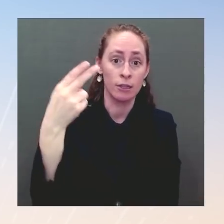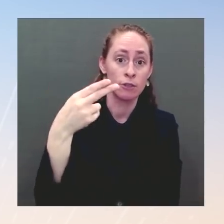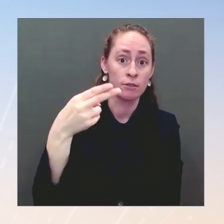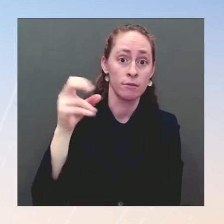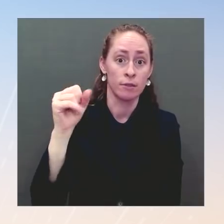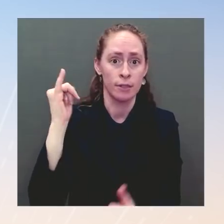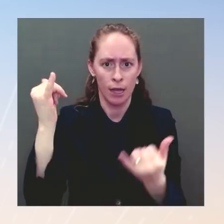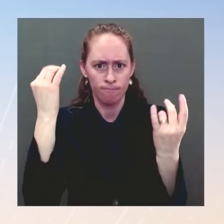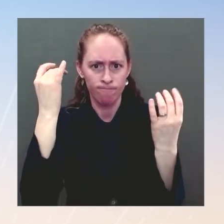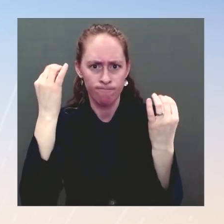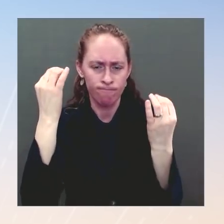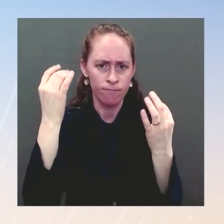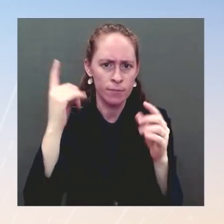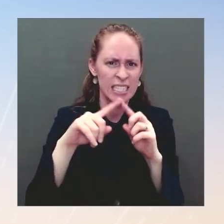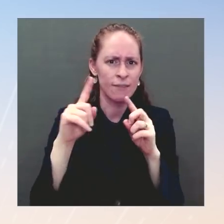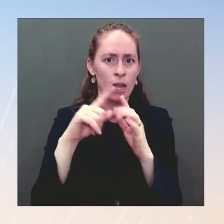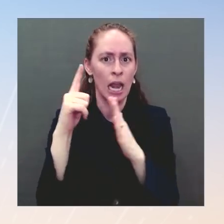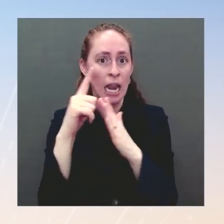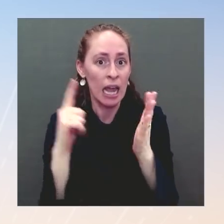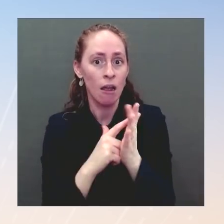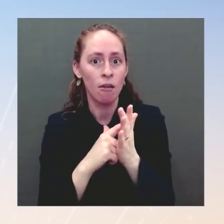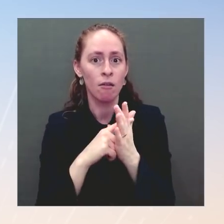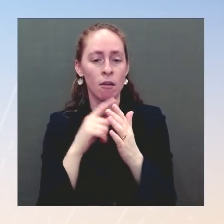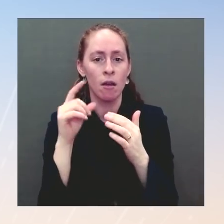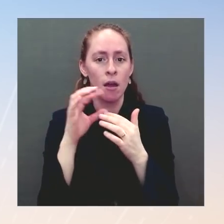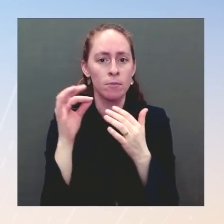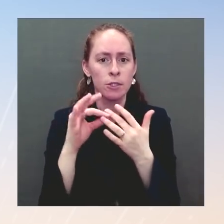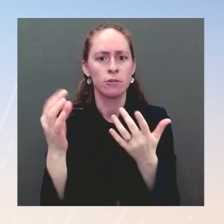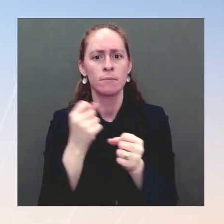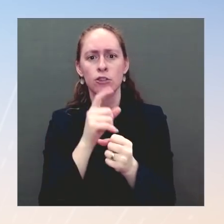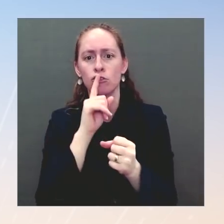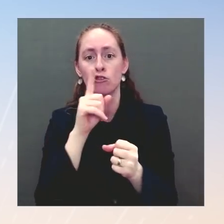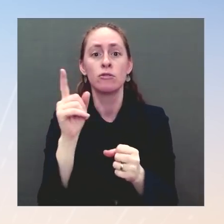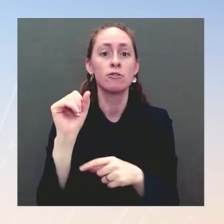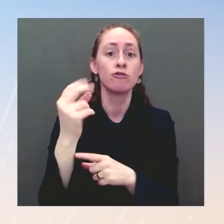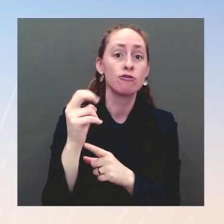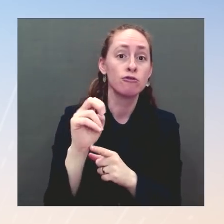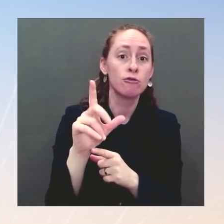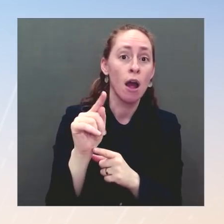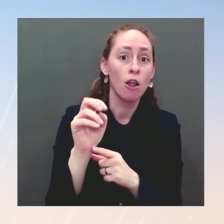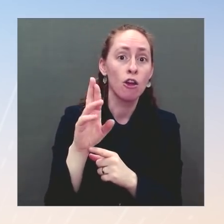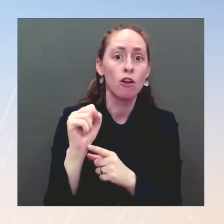to ensure that our shelters continue to provide services to the unaccompanied minor -- minors in our care.